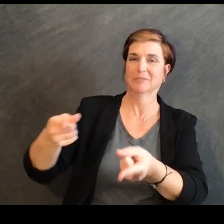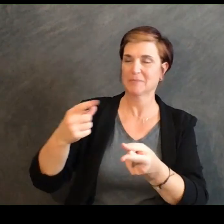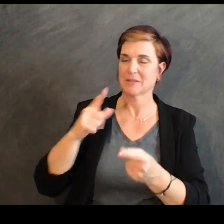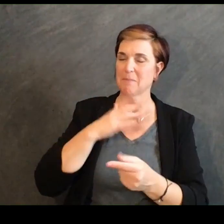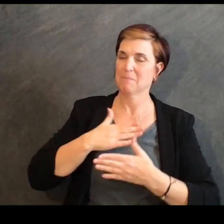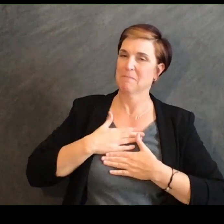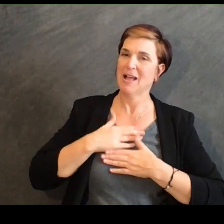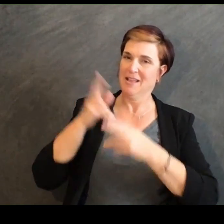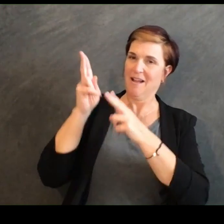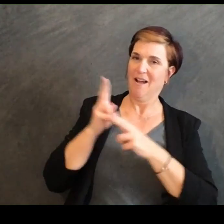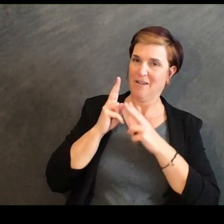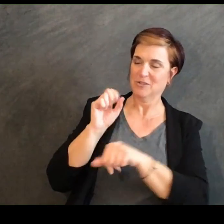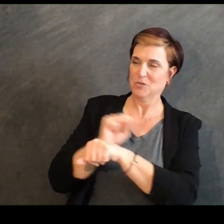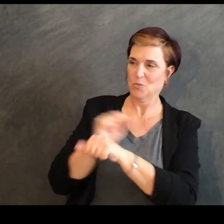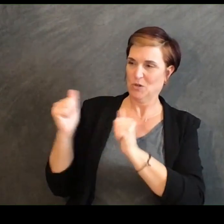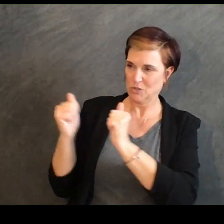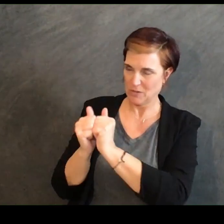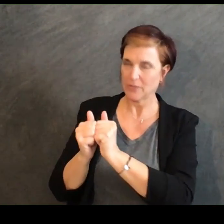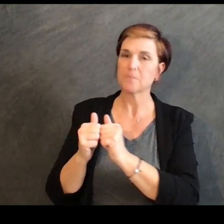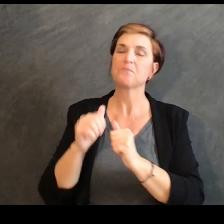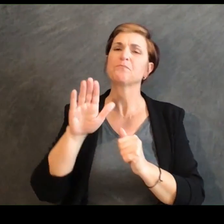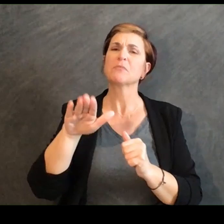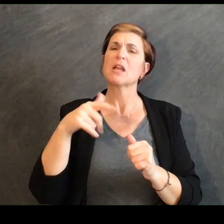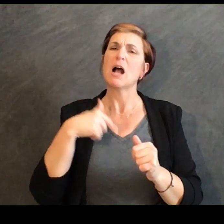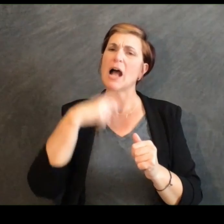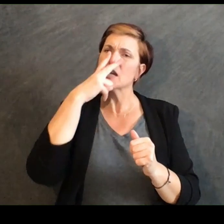appreciate there was some graphics done by some of the reporting over the last